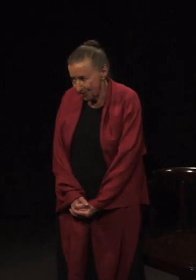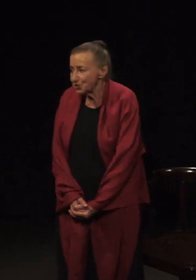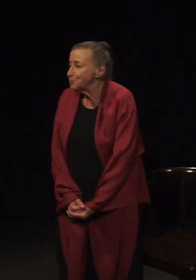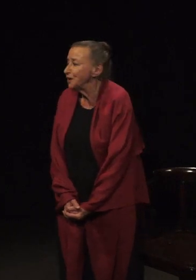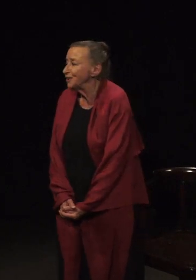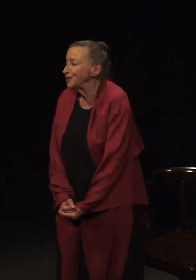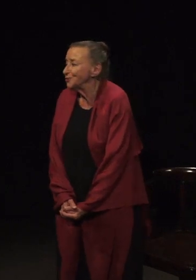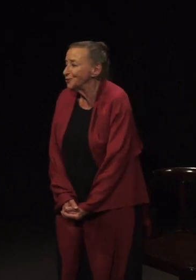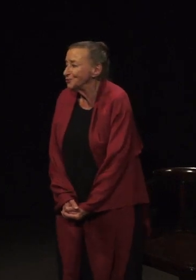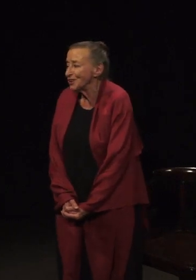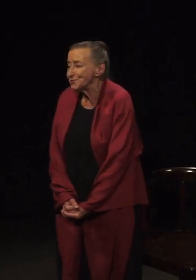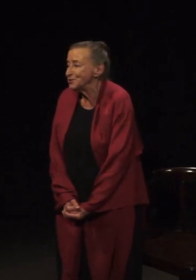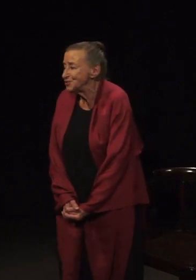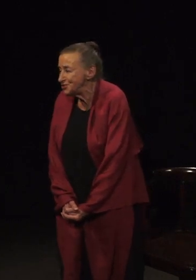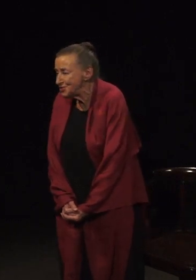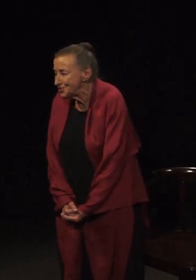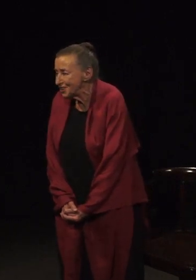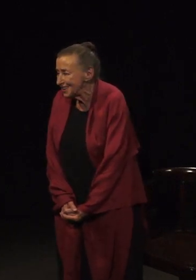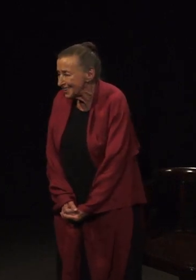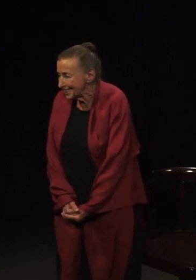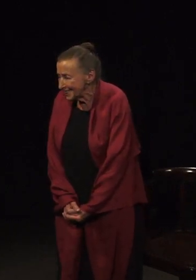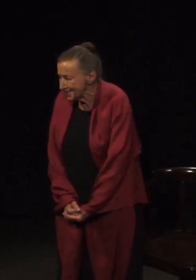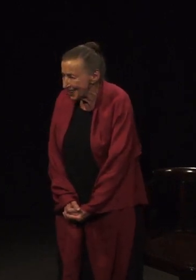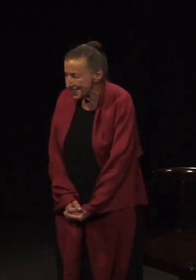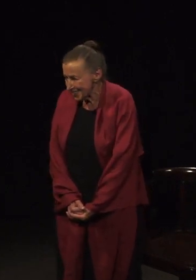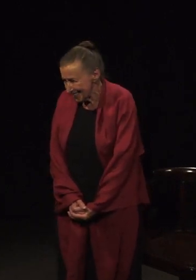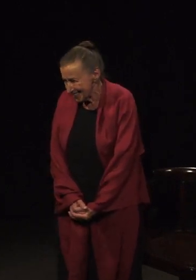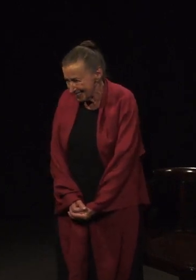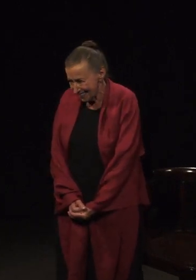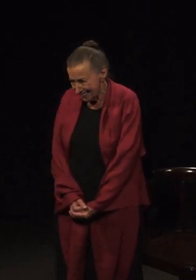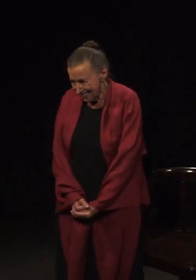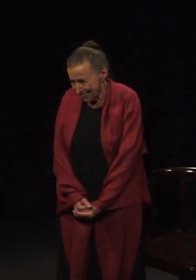not to put looks too closely to the test;